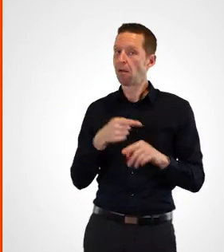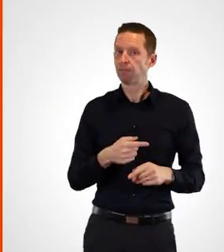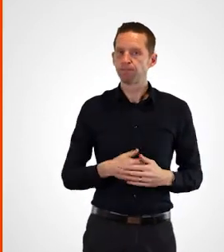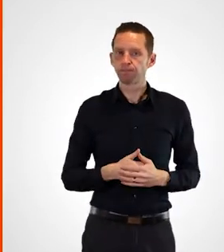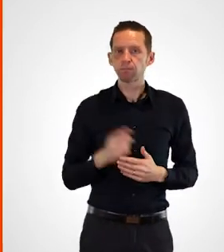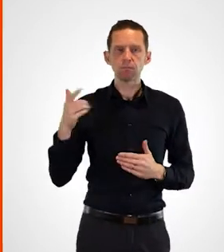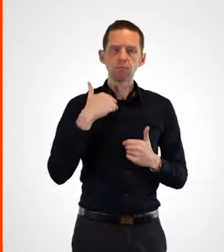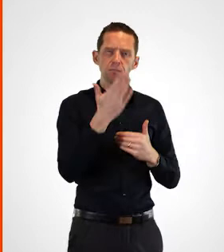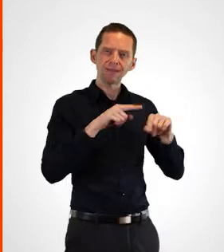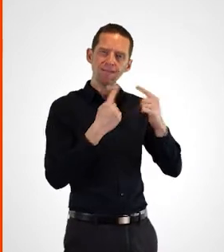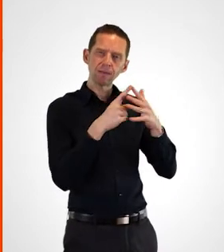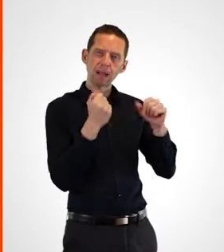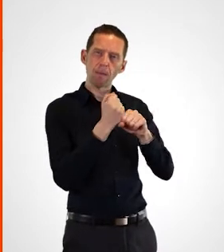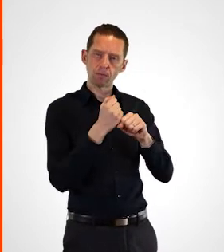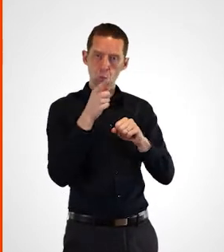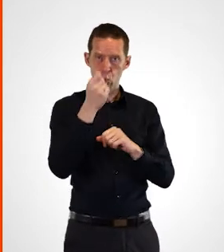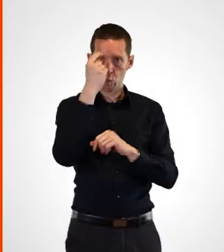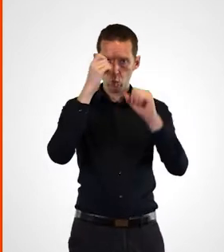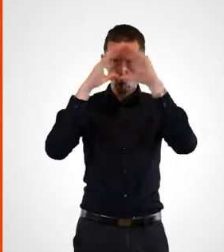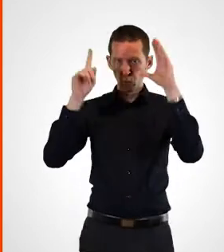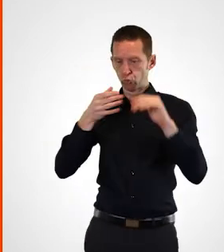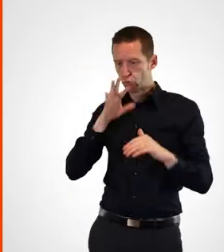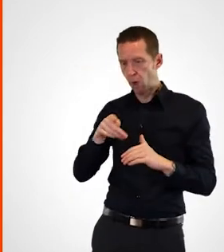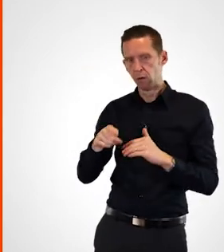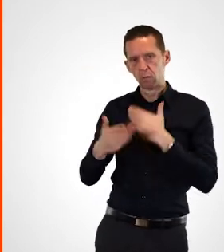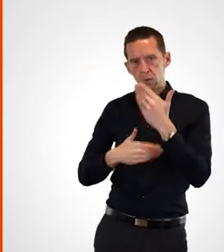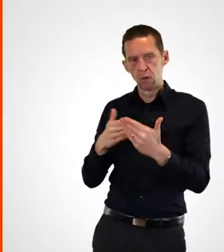an insight into what a child does with print and text and language